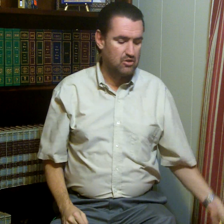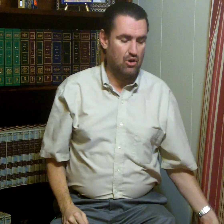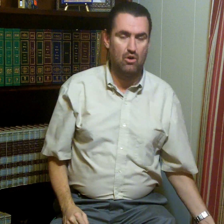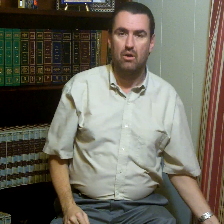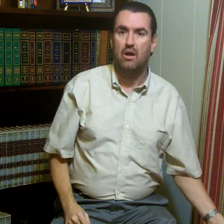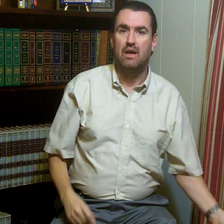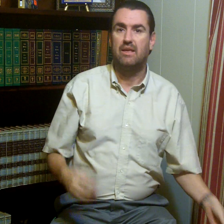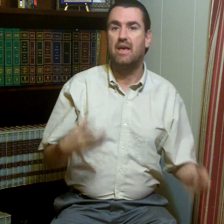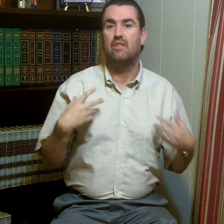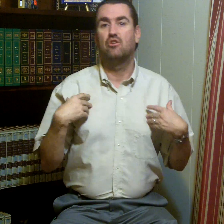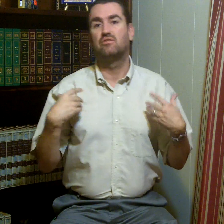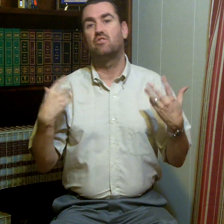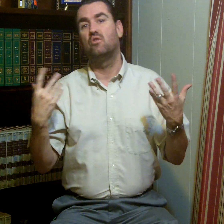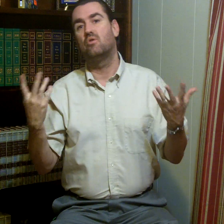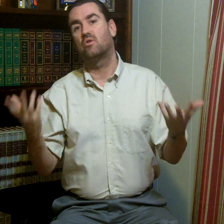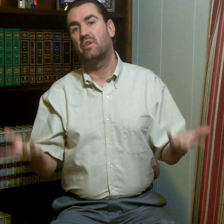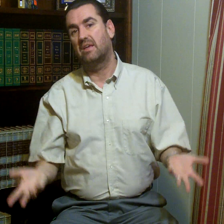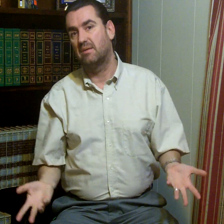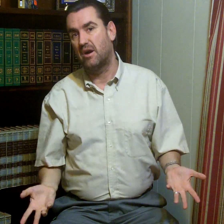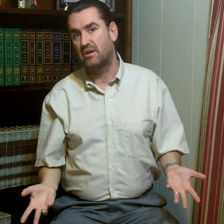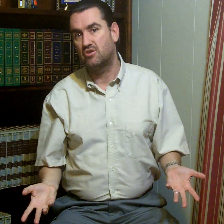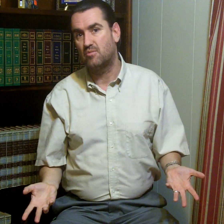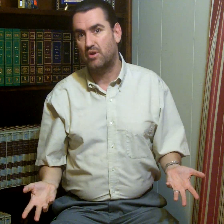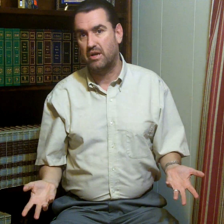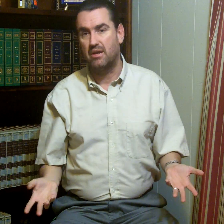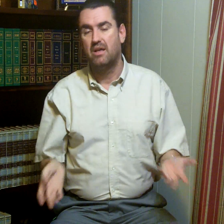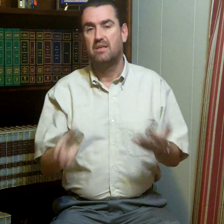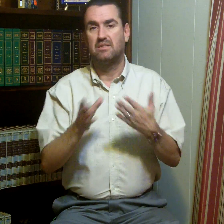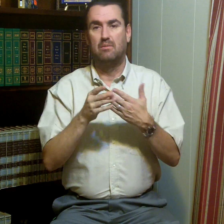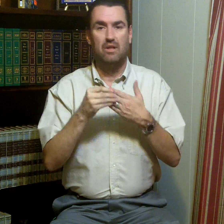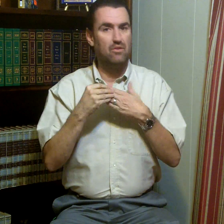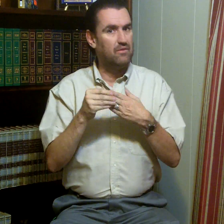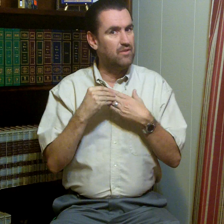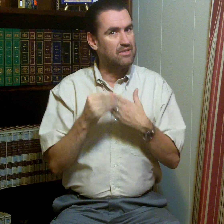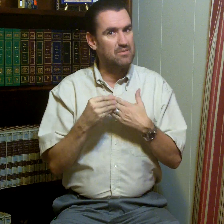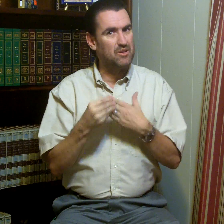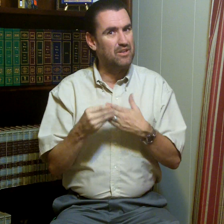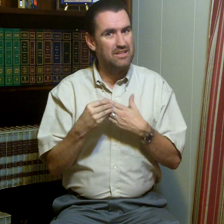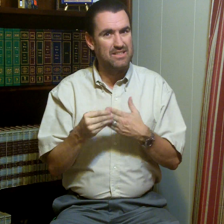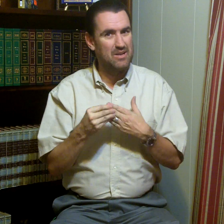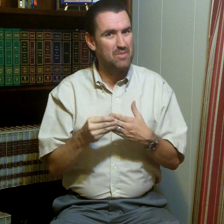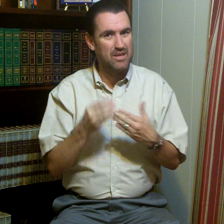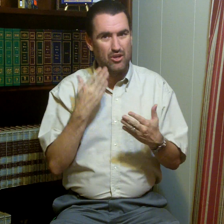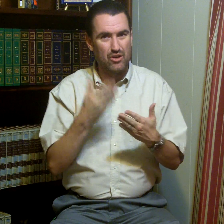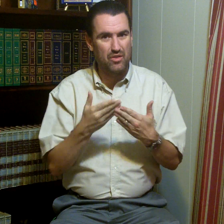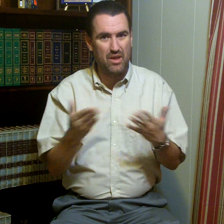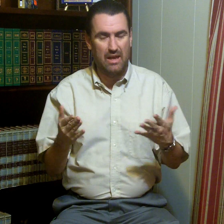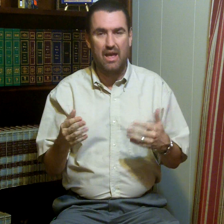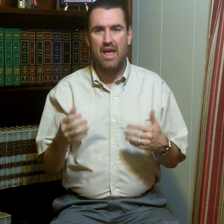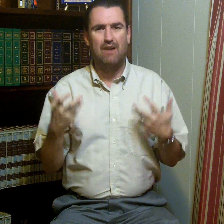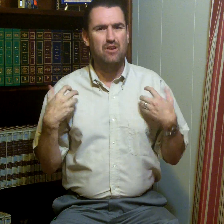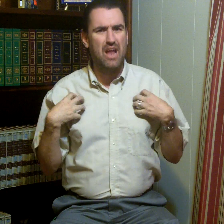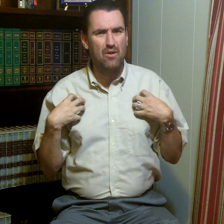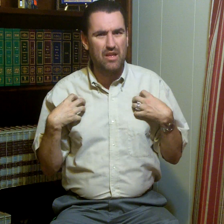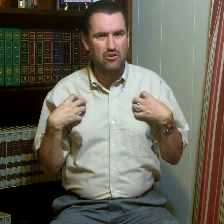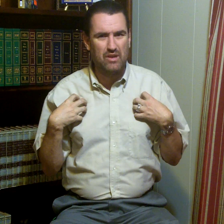so again those of you who are thinking about interpreting some level of flexibility is gonna be a good thing every now and then you get